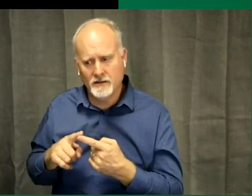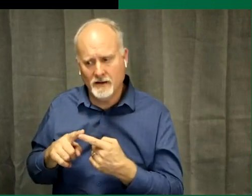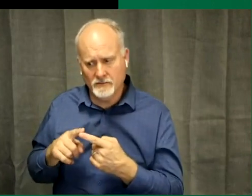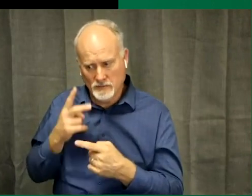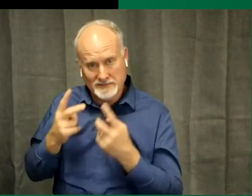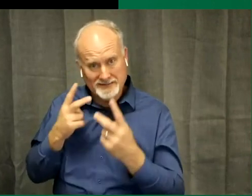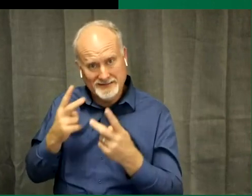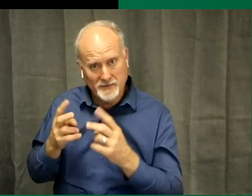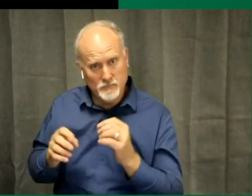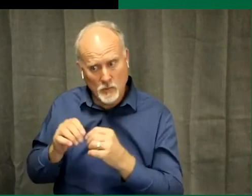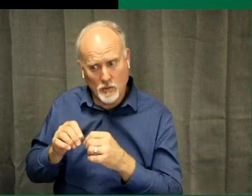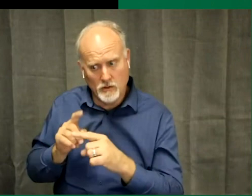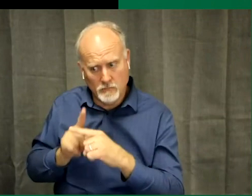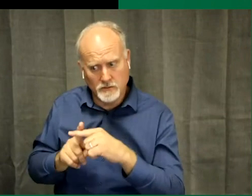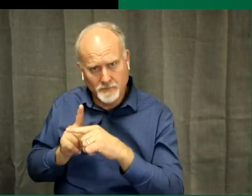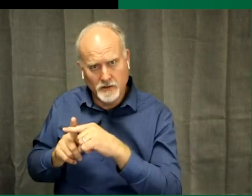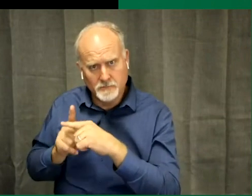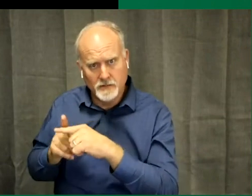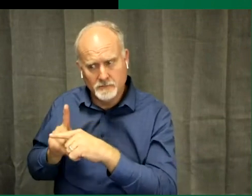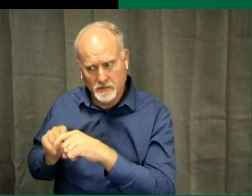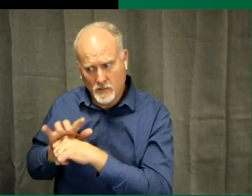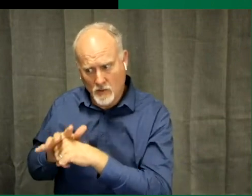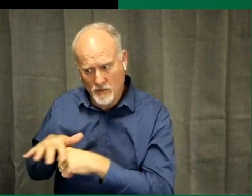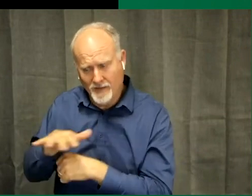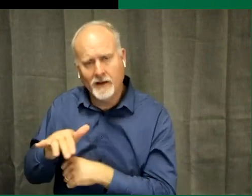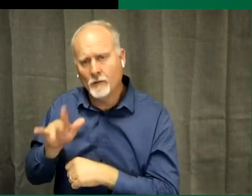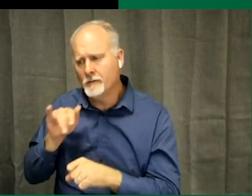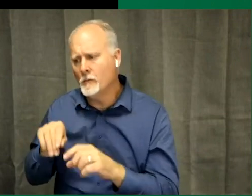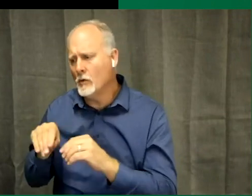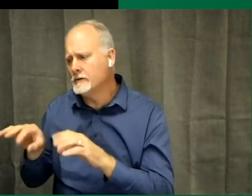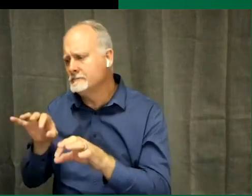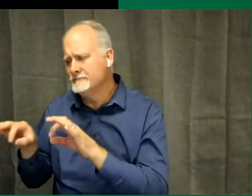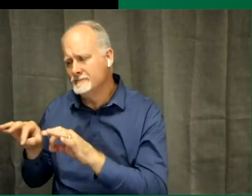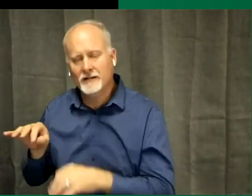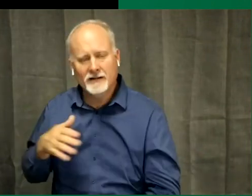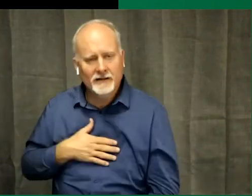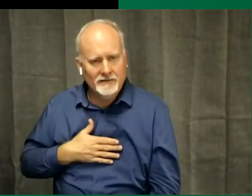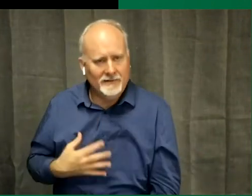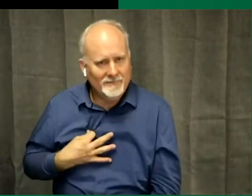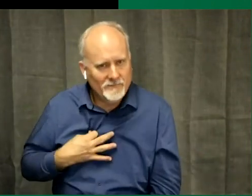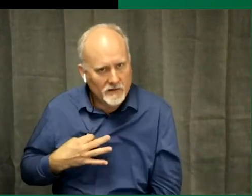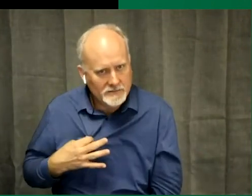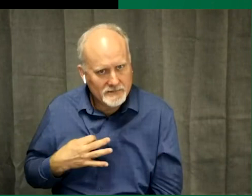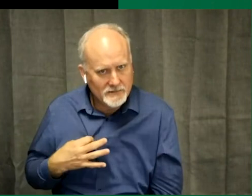or symptoms within that defined area again it's voluntary for many students but for those students